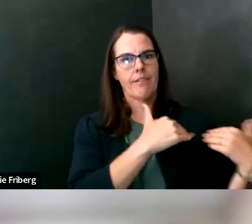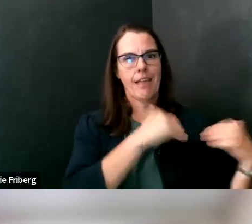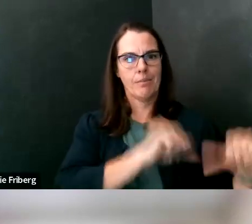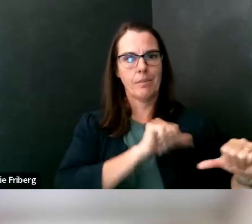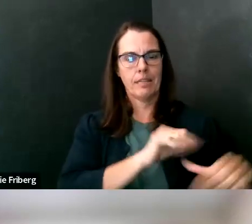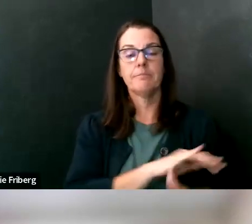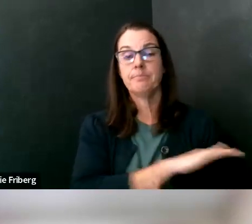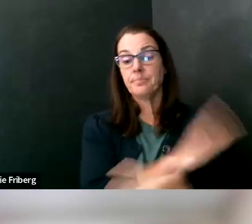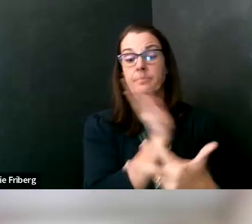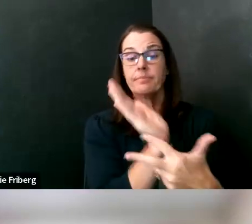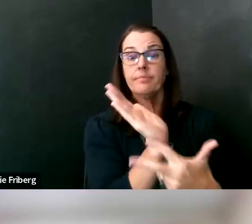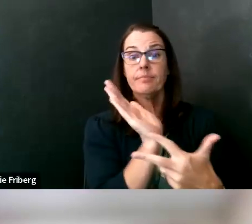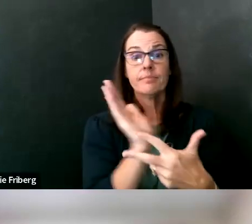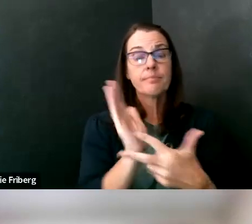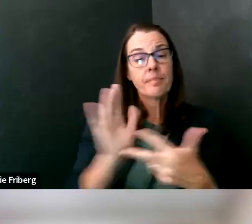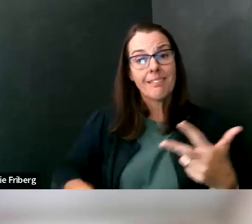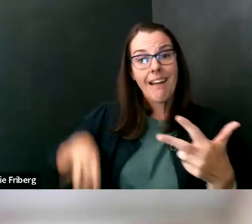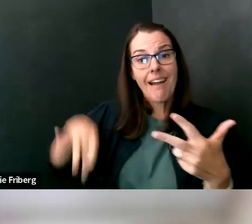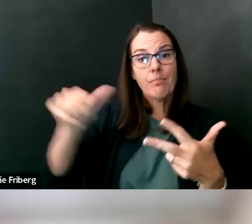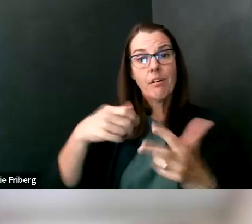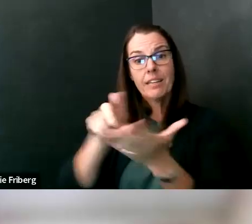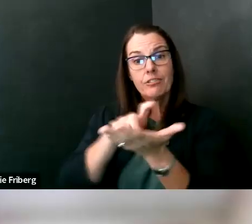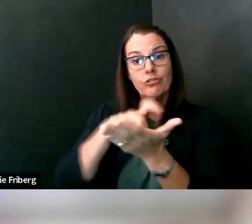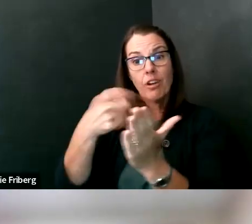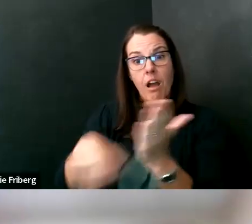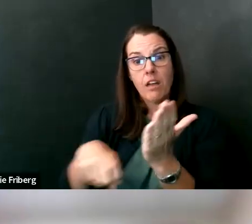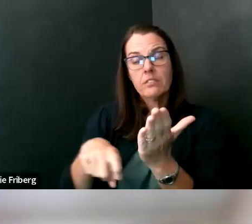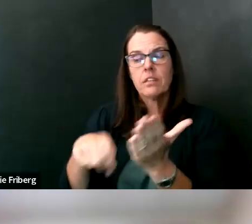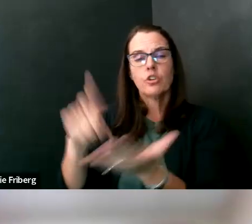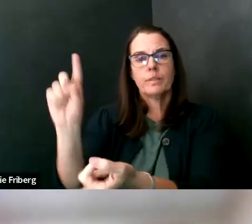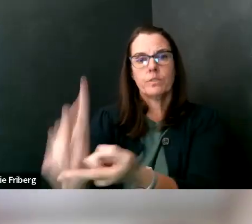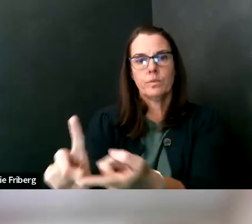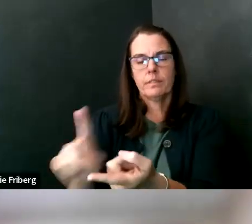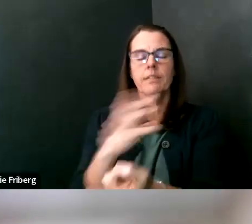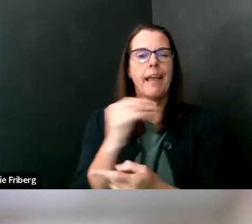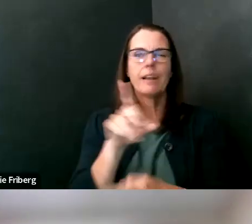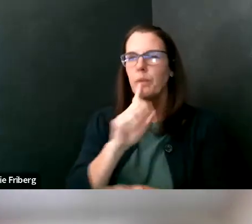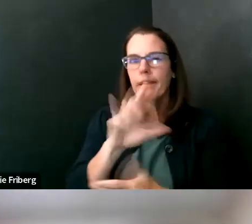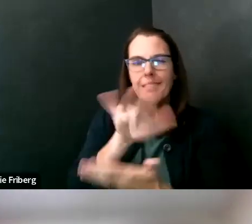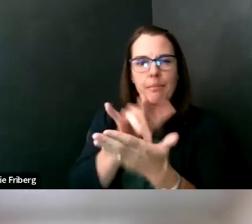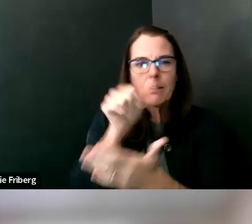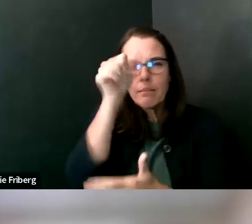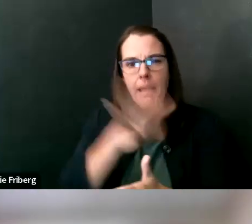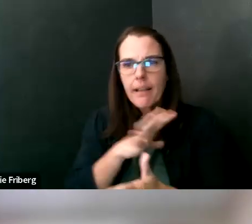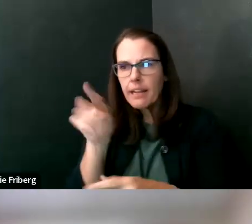is reducing out-ofpocket drug costs and going after middlemen. So, Senator Wyden has um really